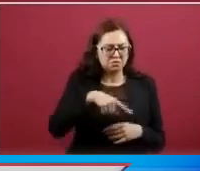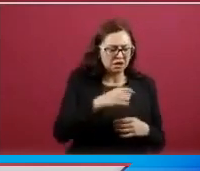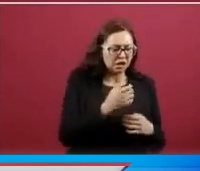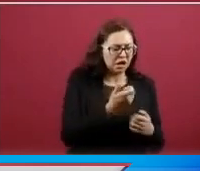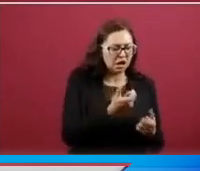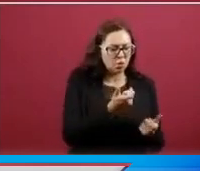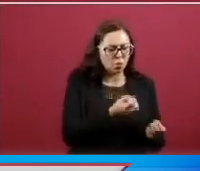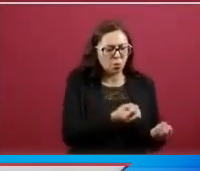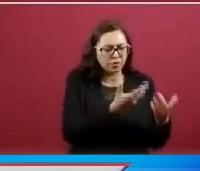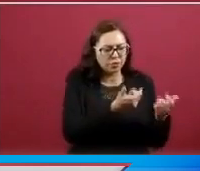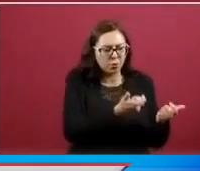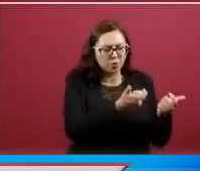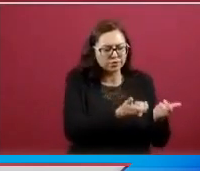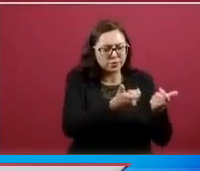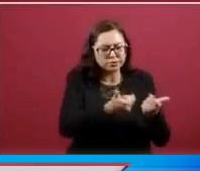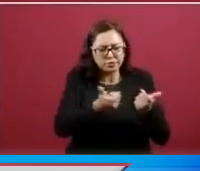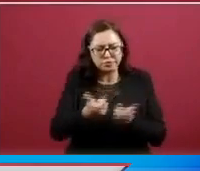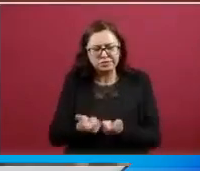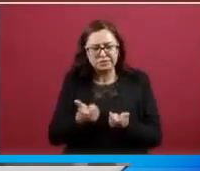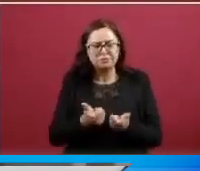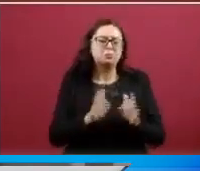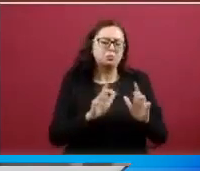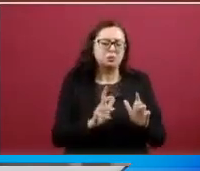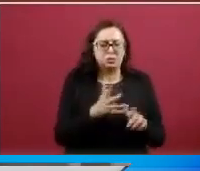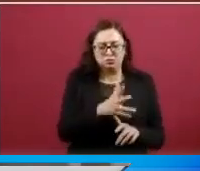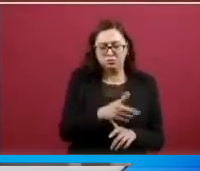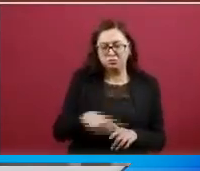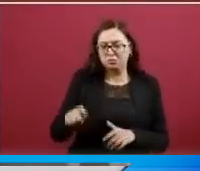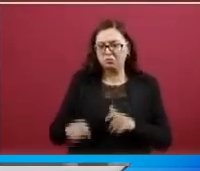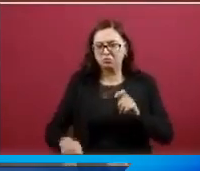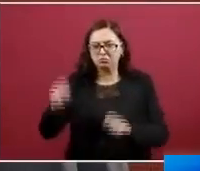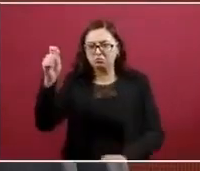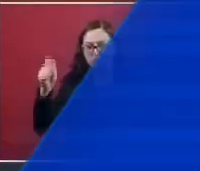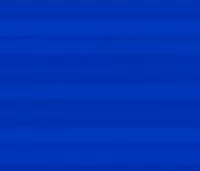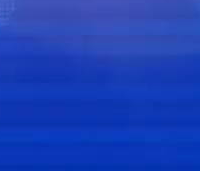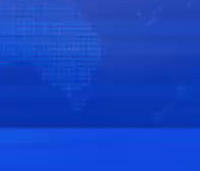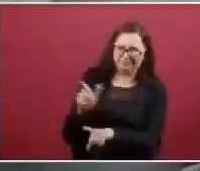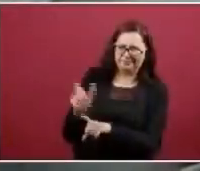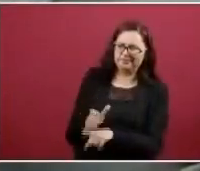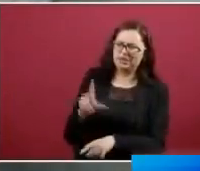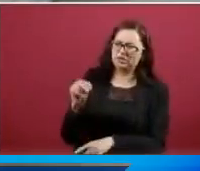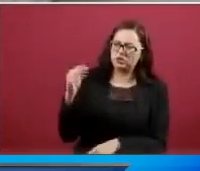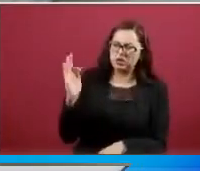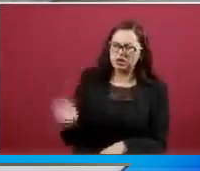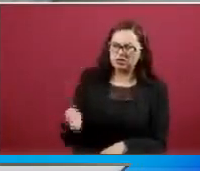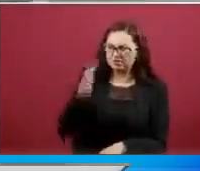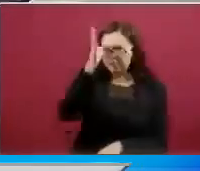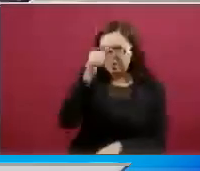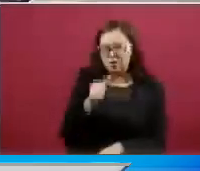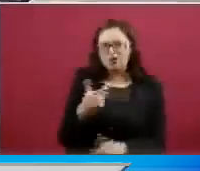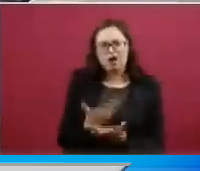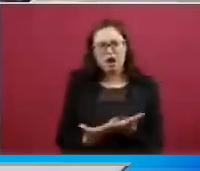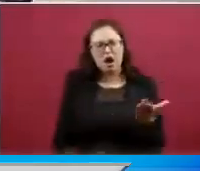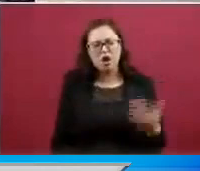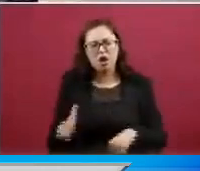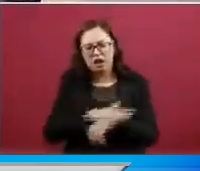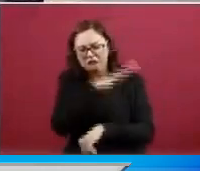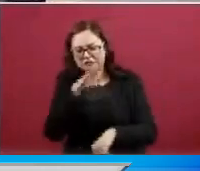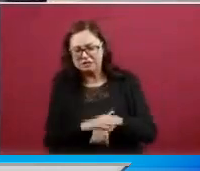It ends with all these luxuries there can be no rich government with poor people 2. Standard and Poor's Qualifiers